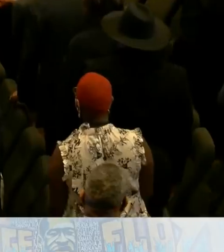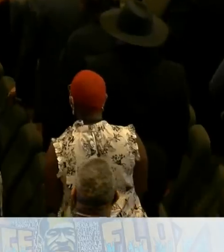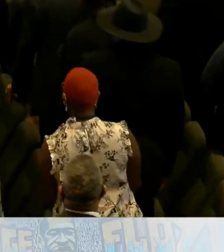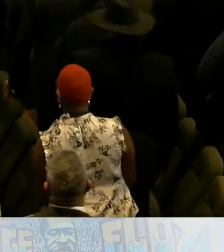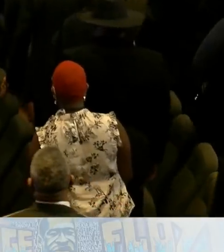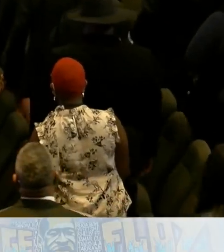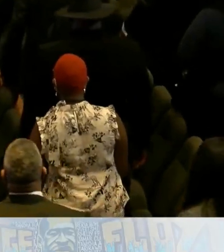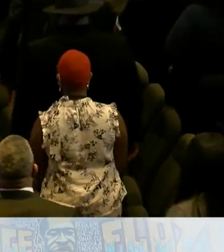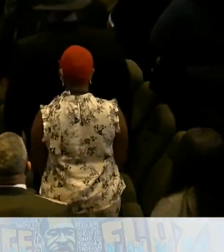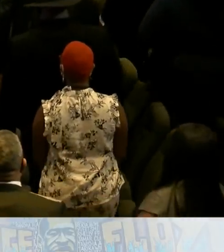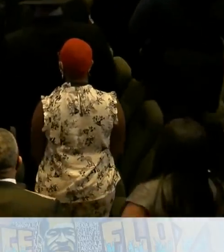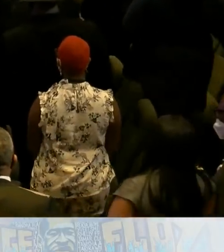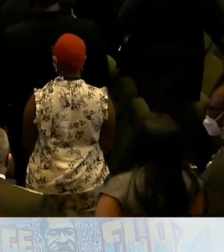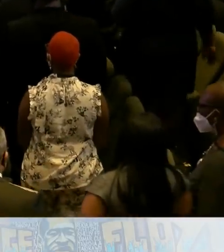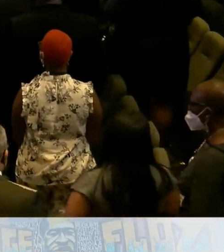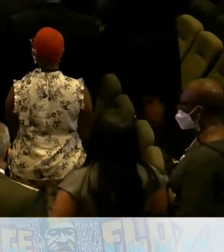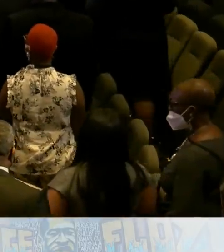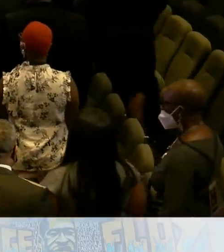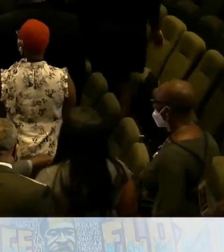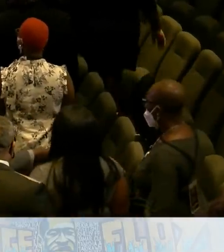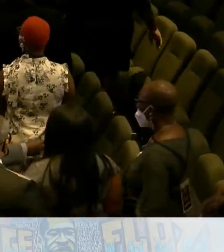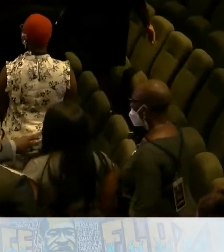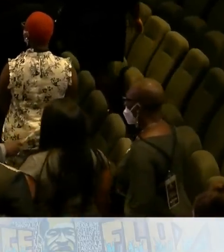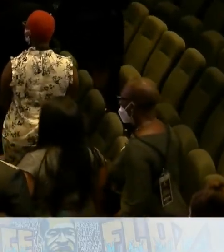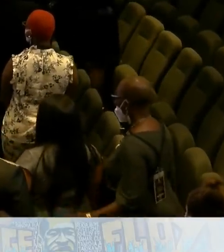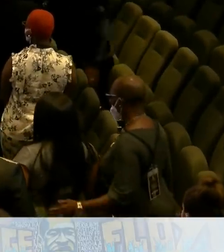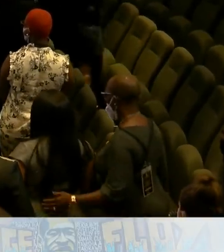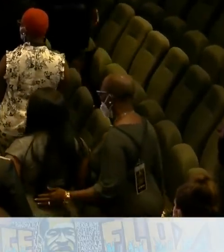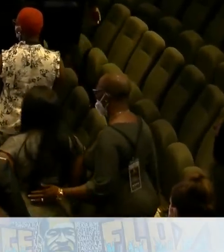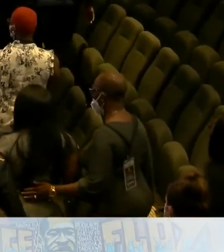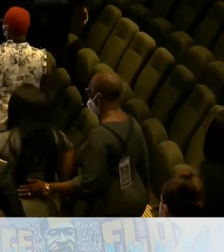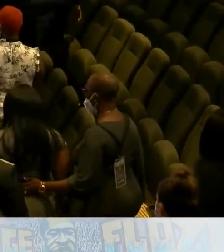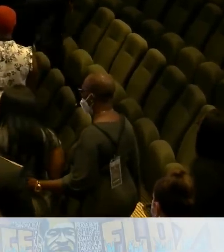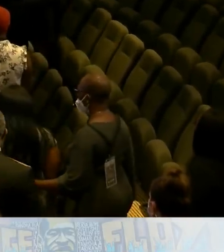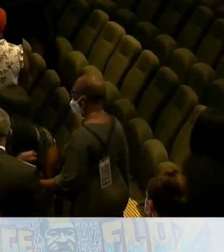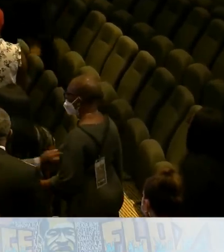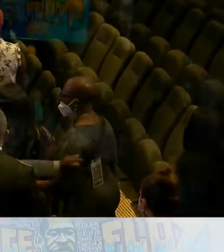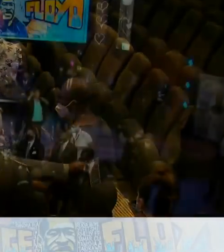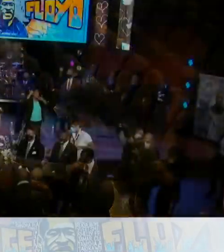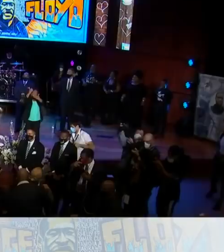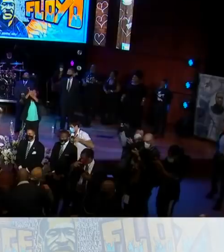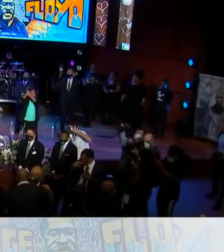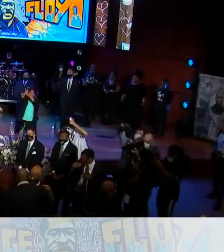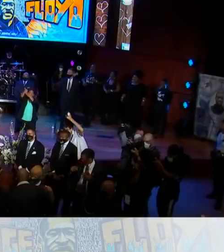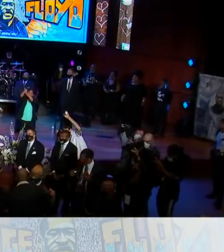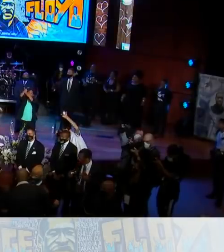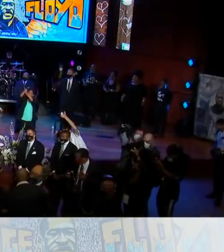TO THE HILLS KNOWING MY HELP